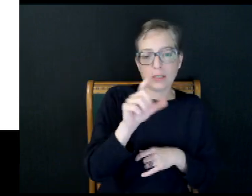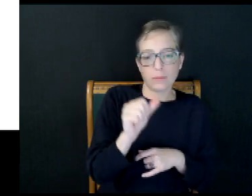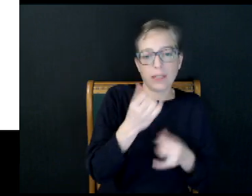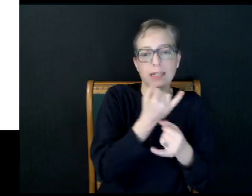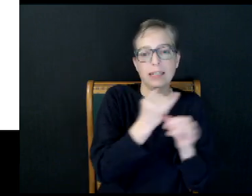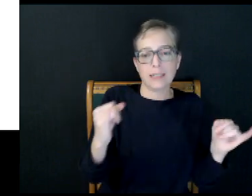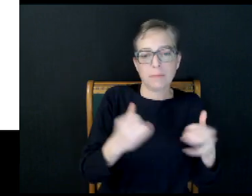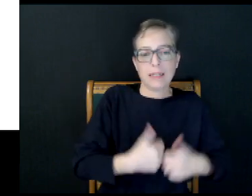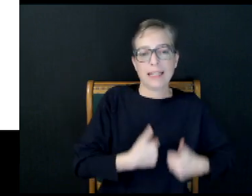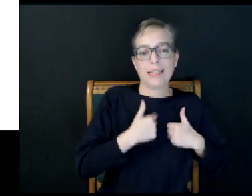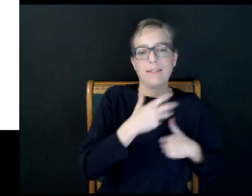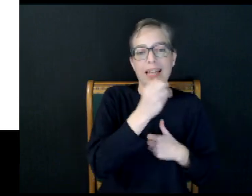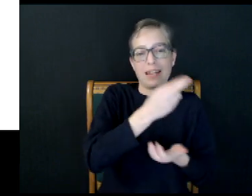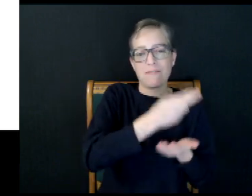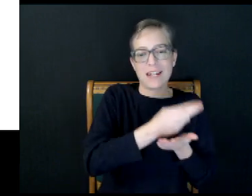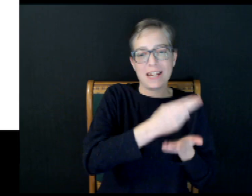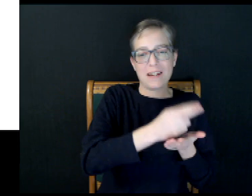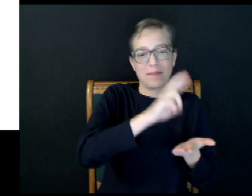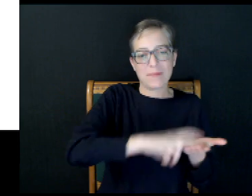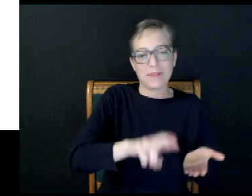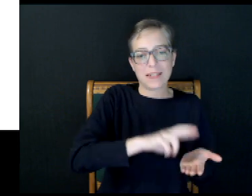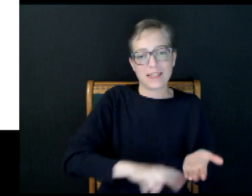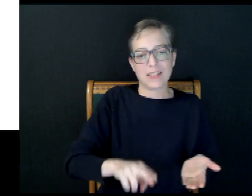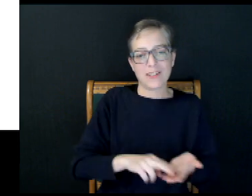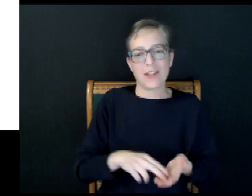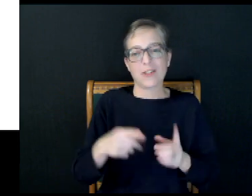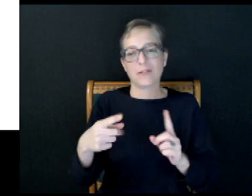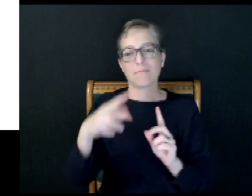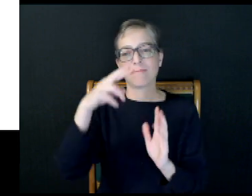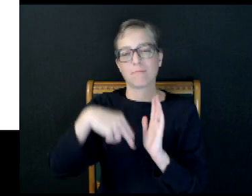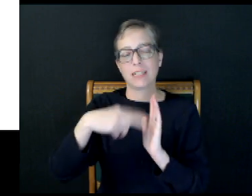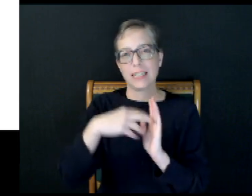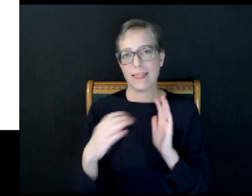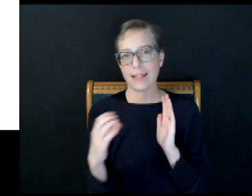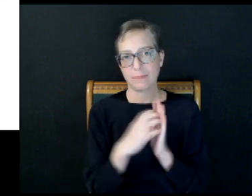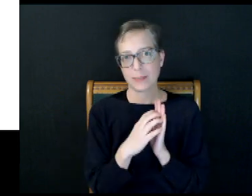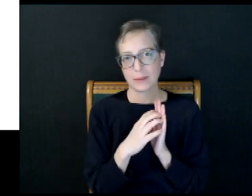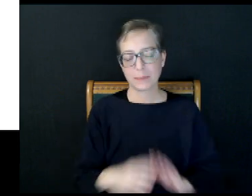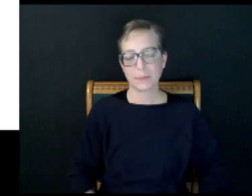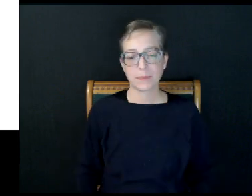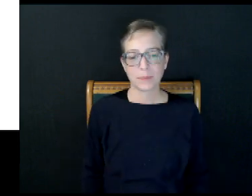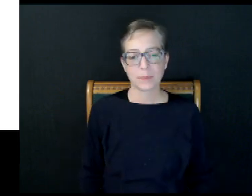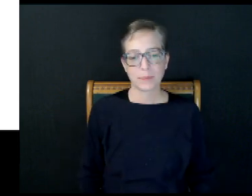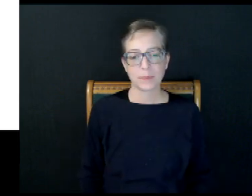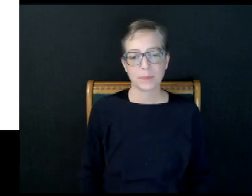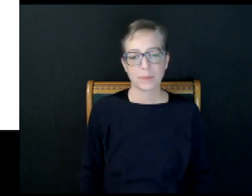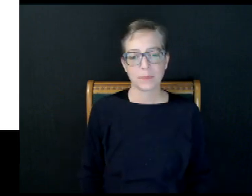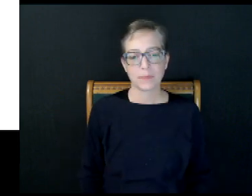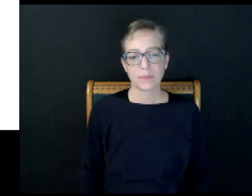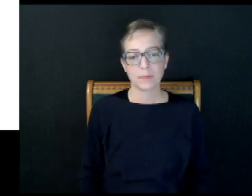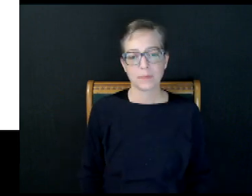the US Department of Health and Human Services. Please note that the contents of this webinar do not represent